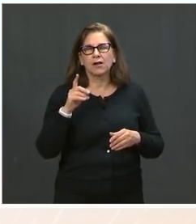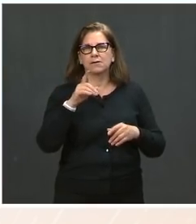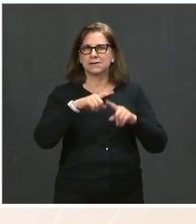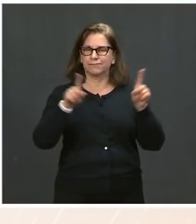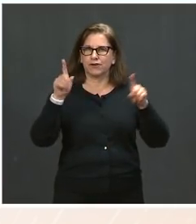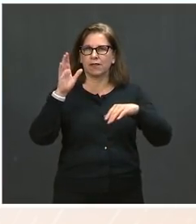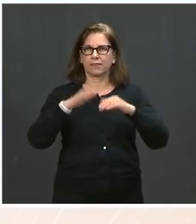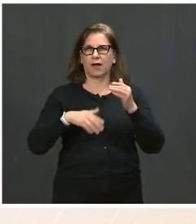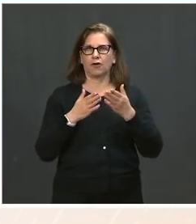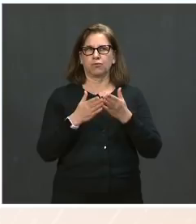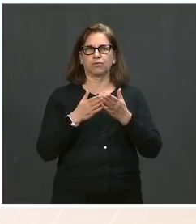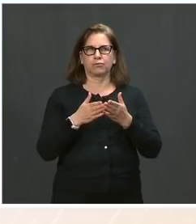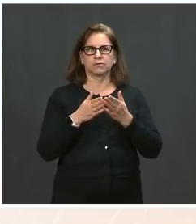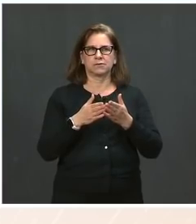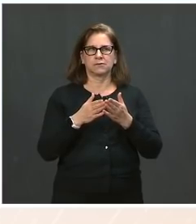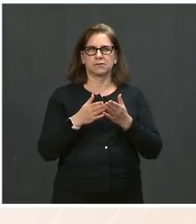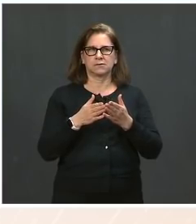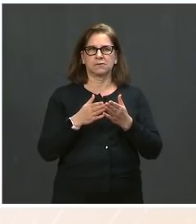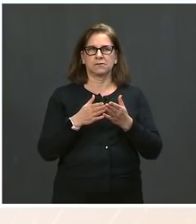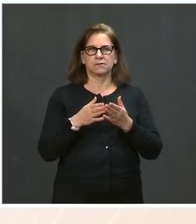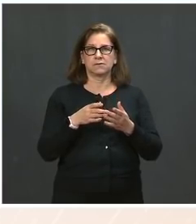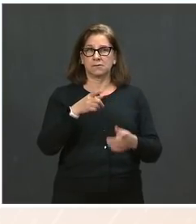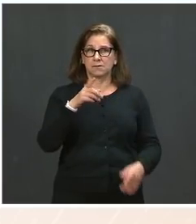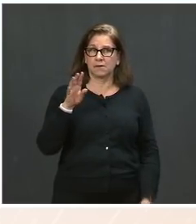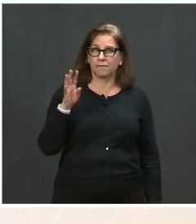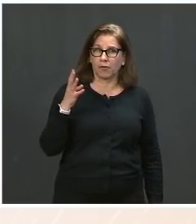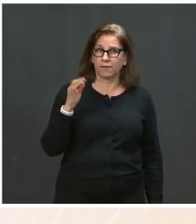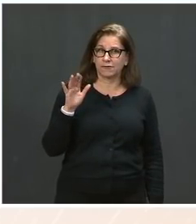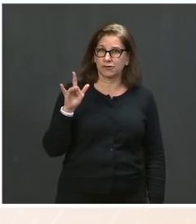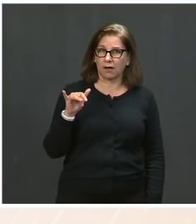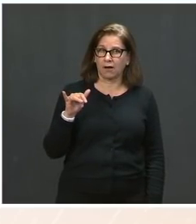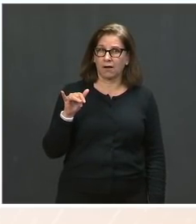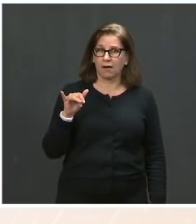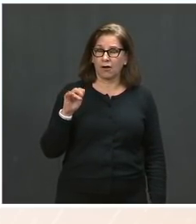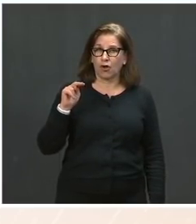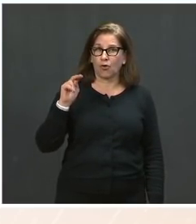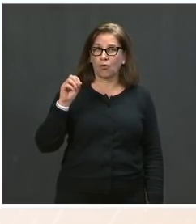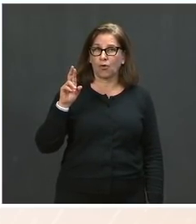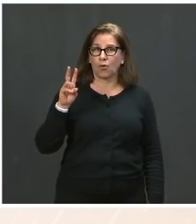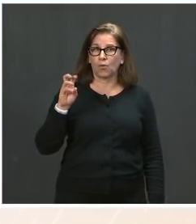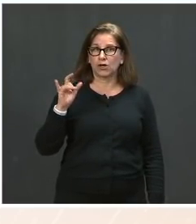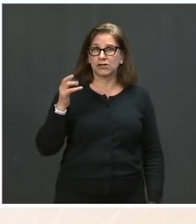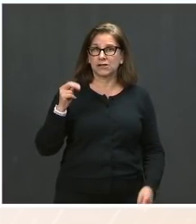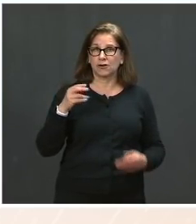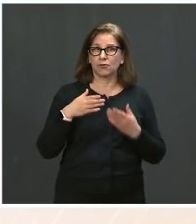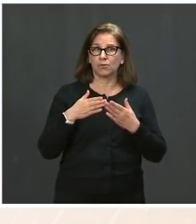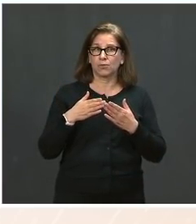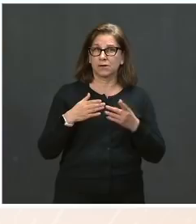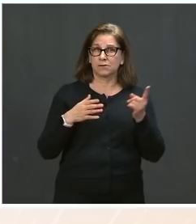is because that's the date that Norwegian Cruise Line is asking for them to be able to allow to --